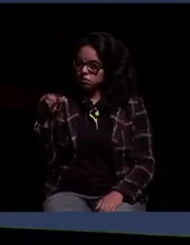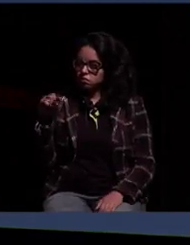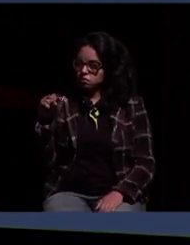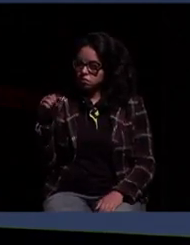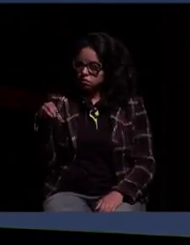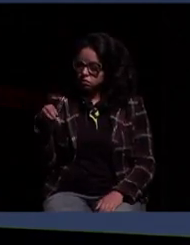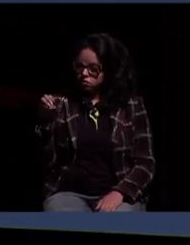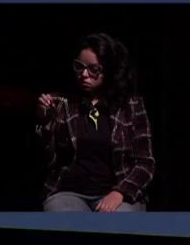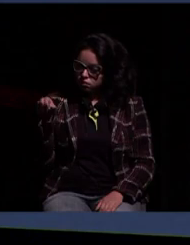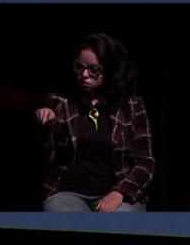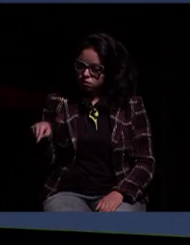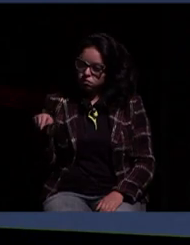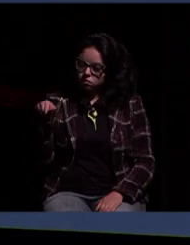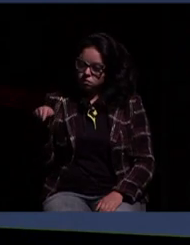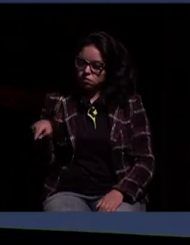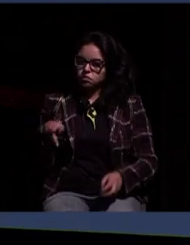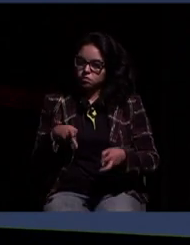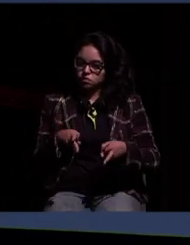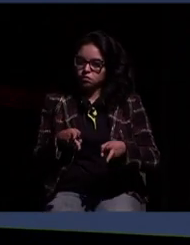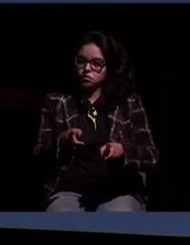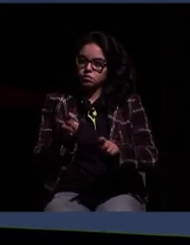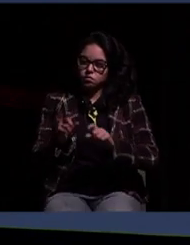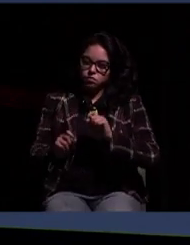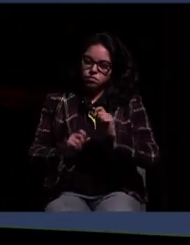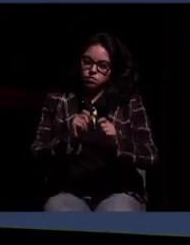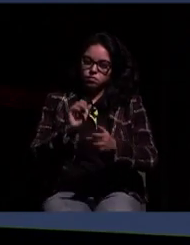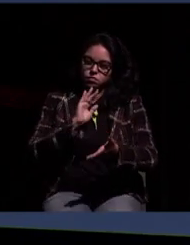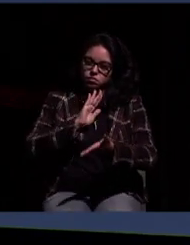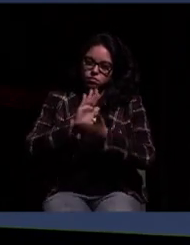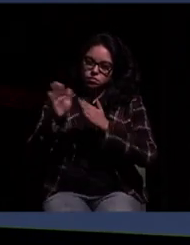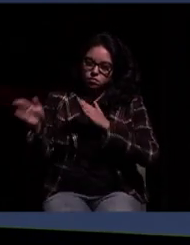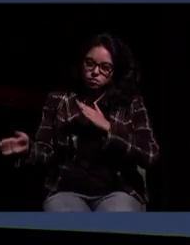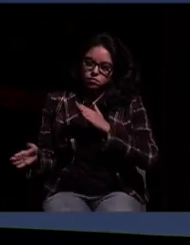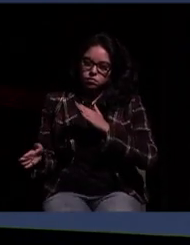is running away from stereotypes the put on us